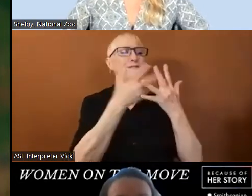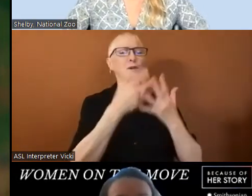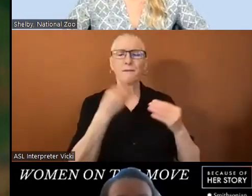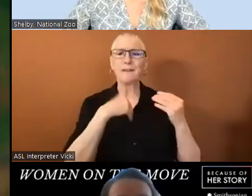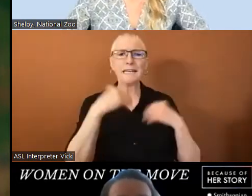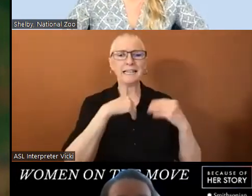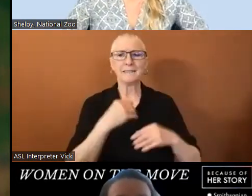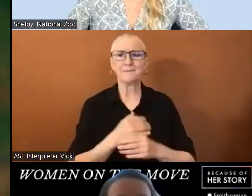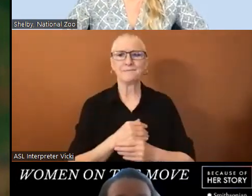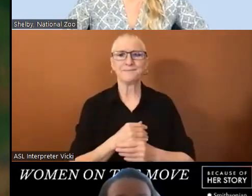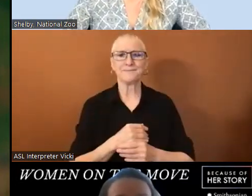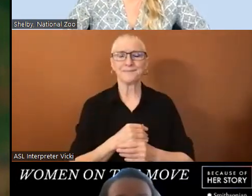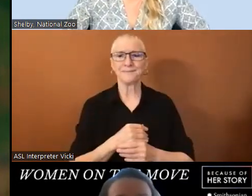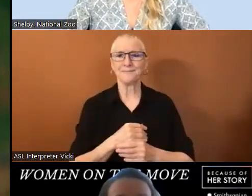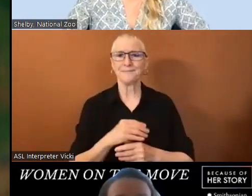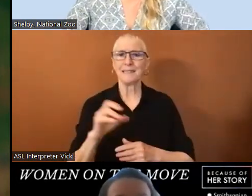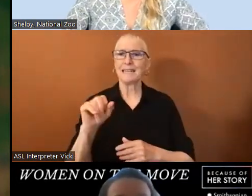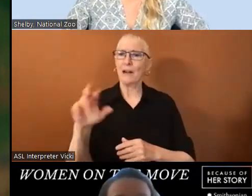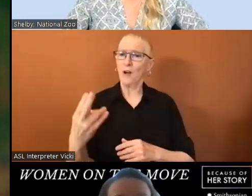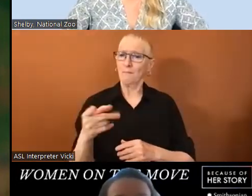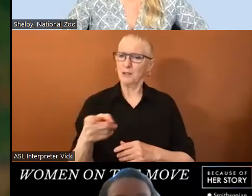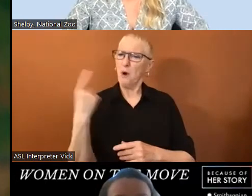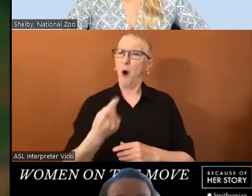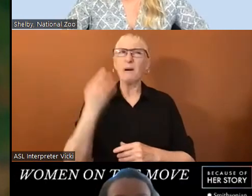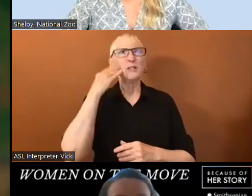So Sarah, did you always know you wanted to study whales when you were growing up?